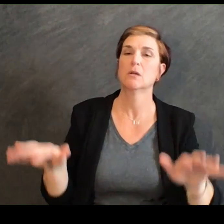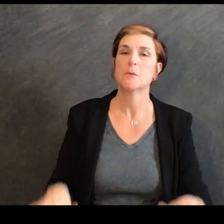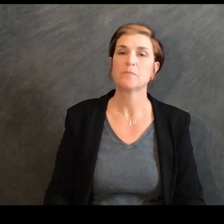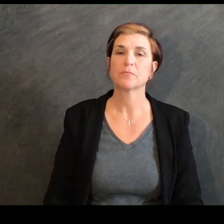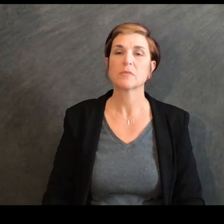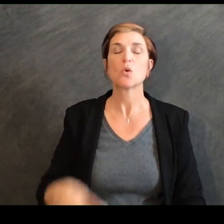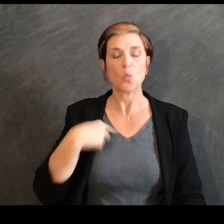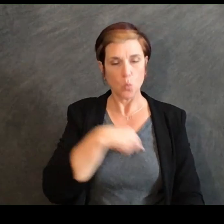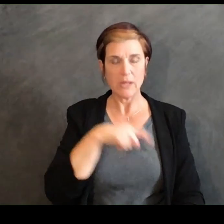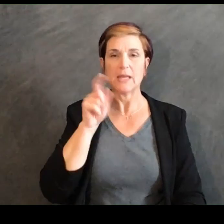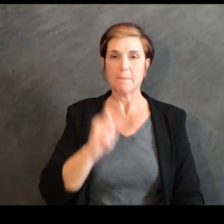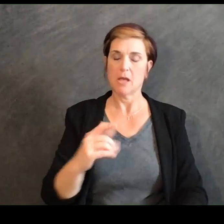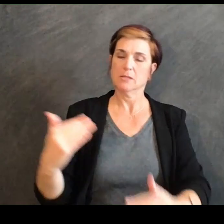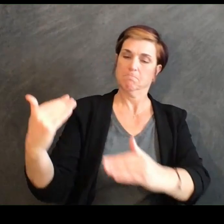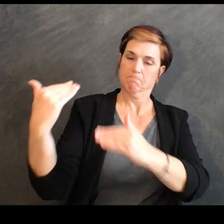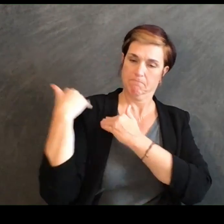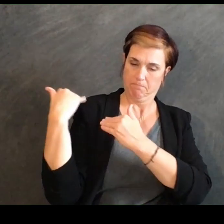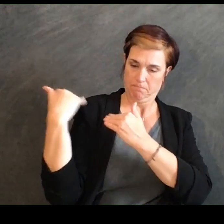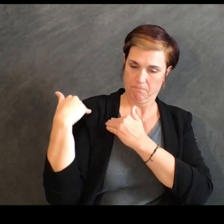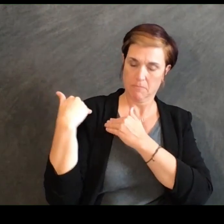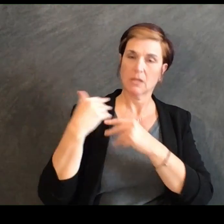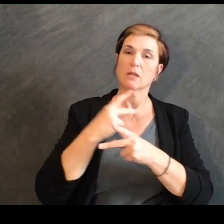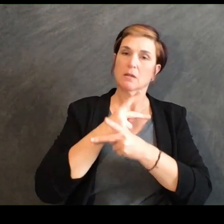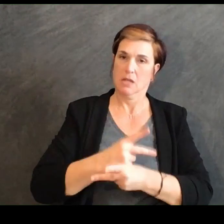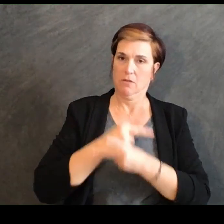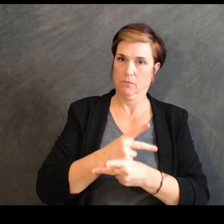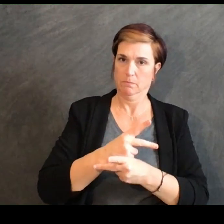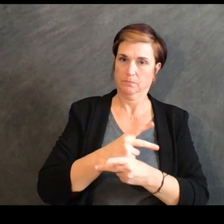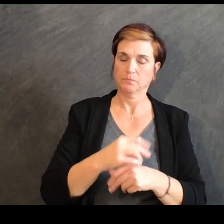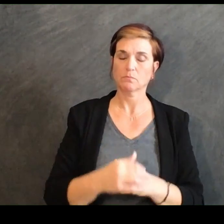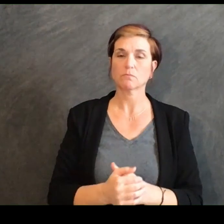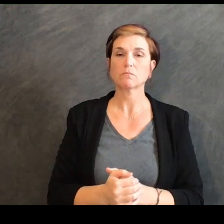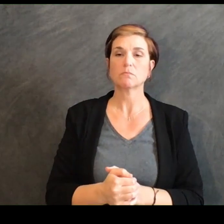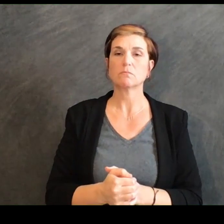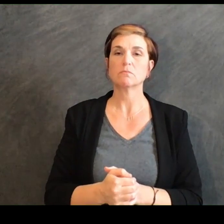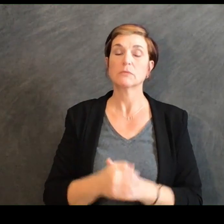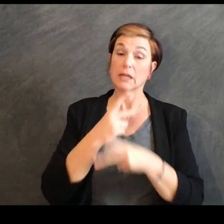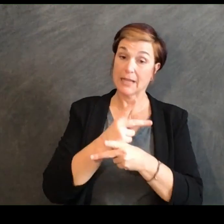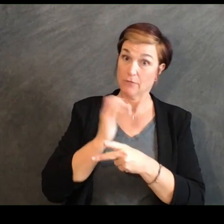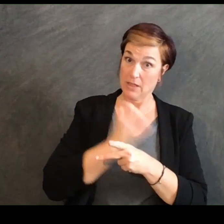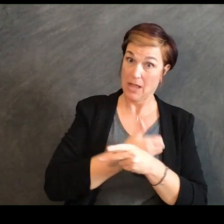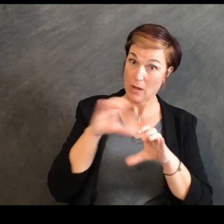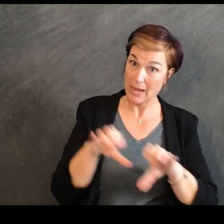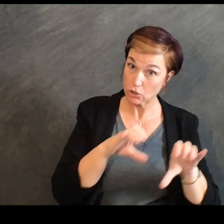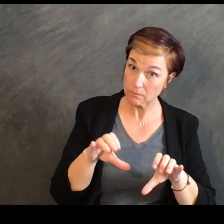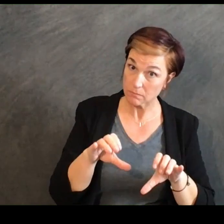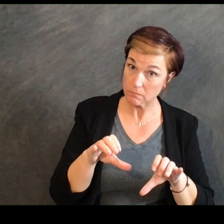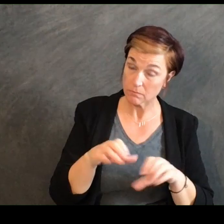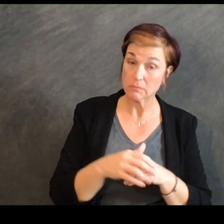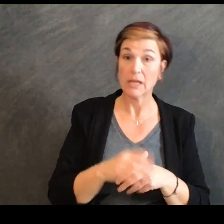responsible for the actions we take and that we see other people take we want to